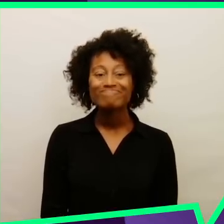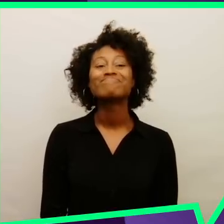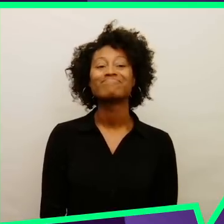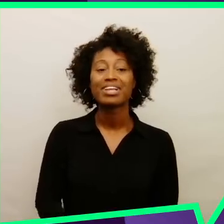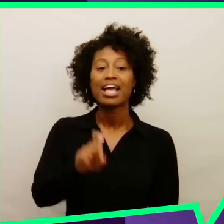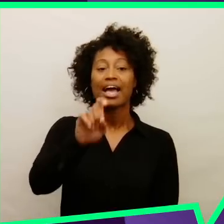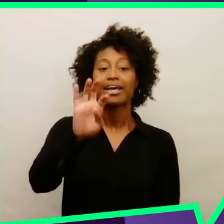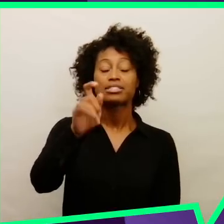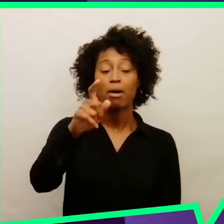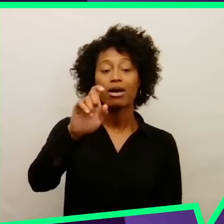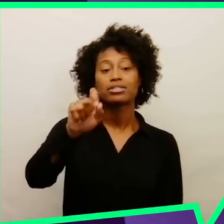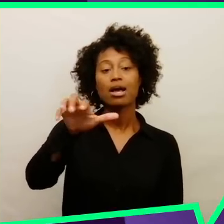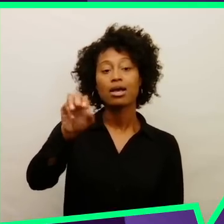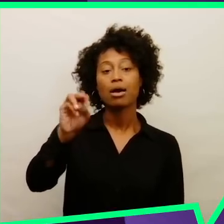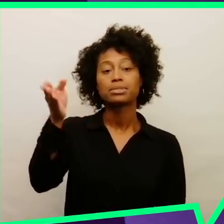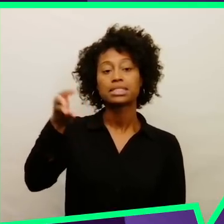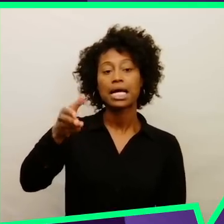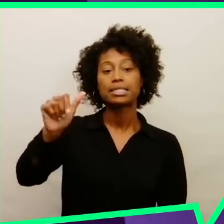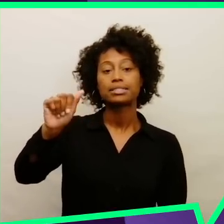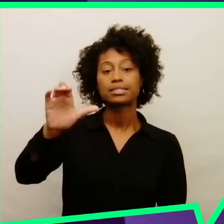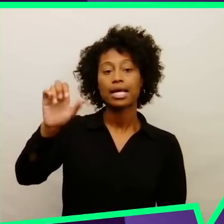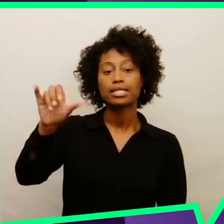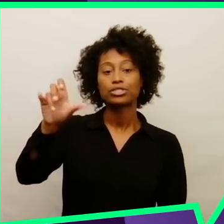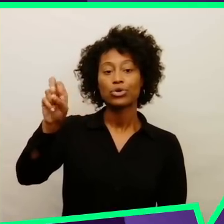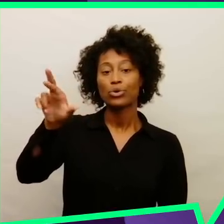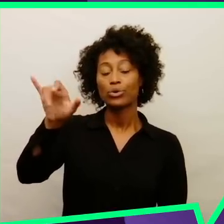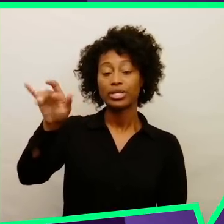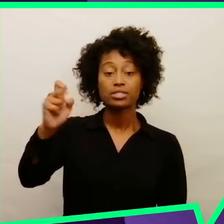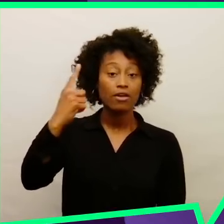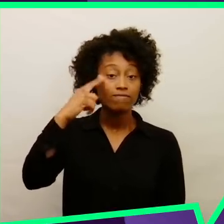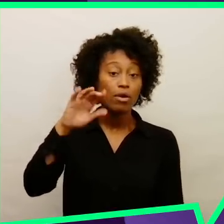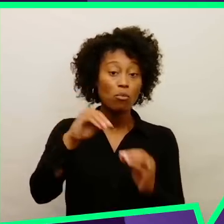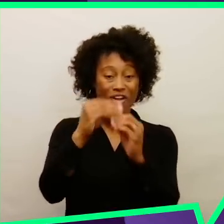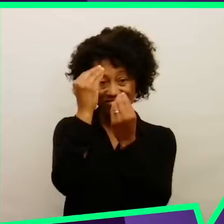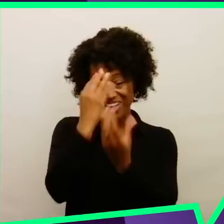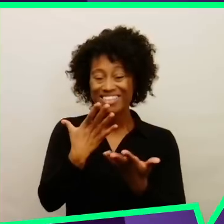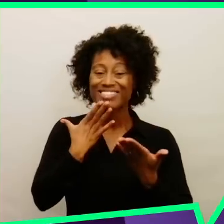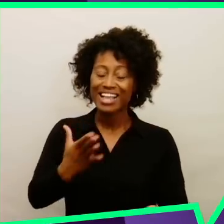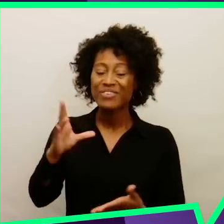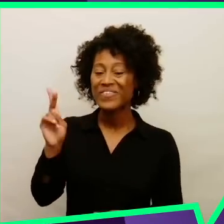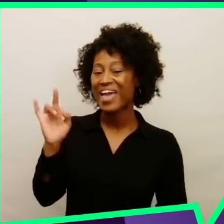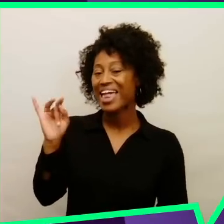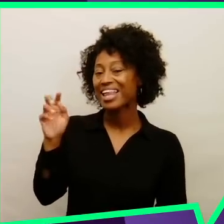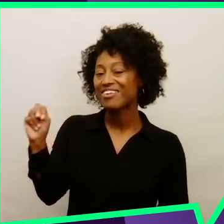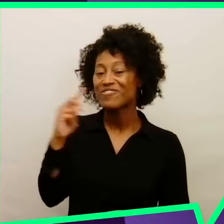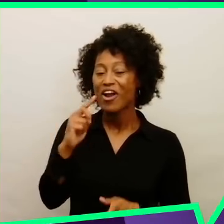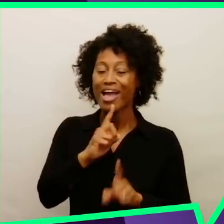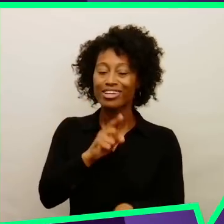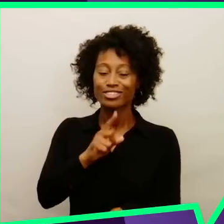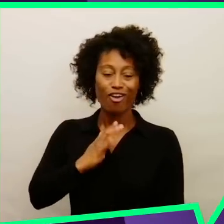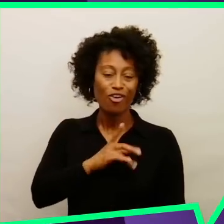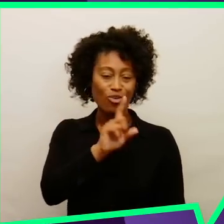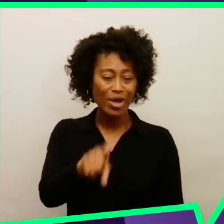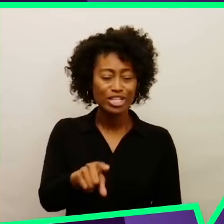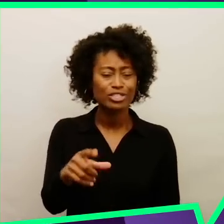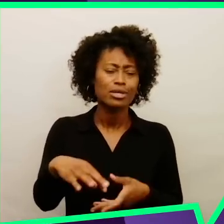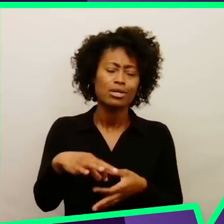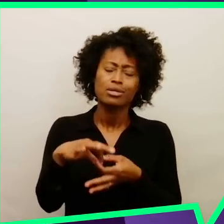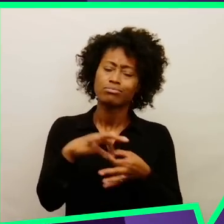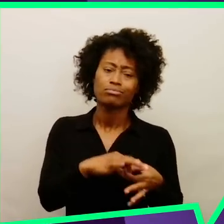So in early 2025. There you go. Xbox.com/accessories for more information.